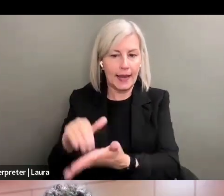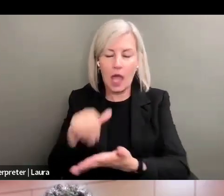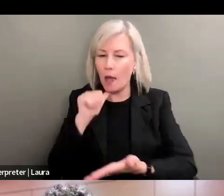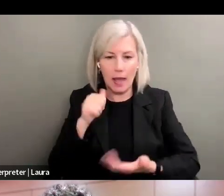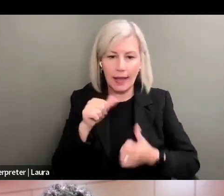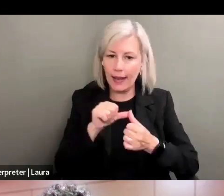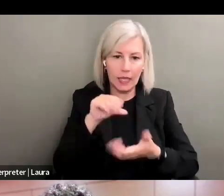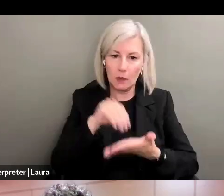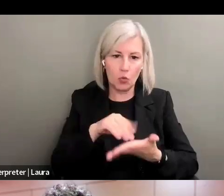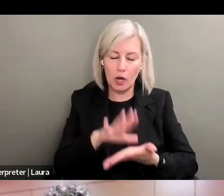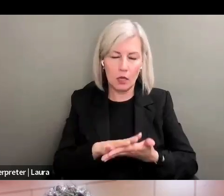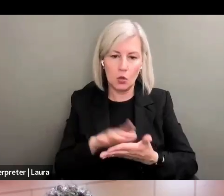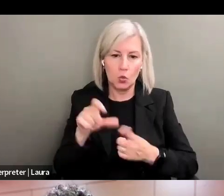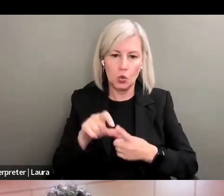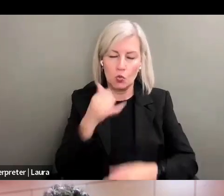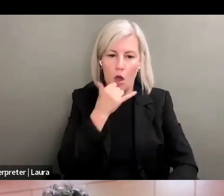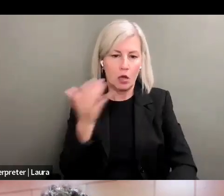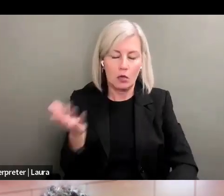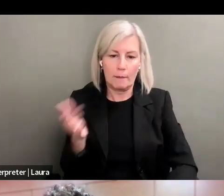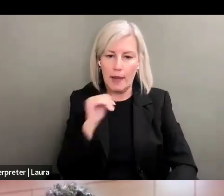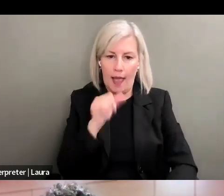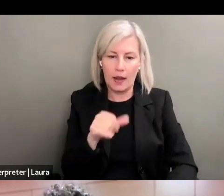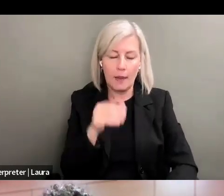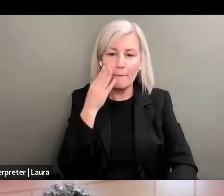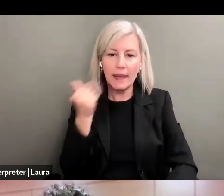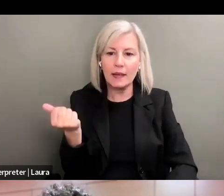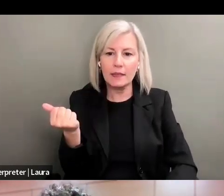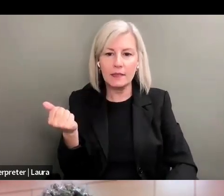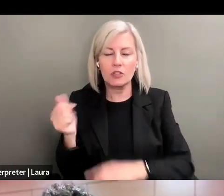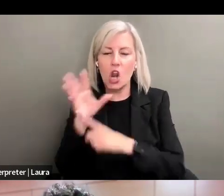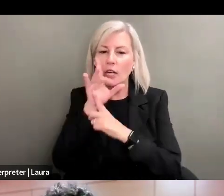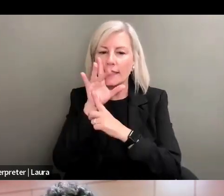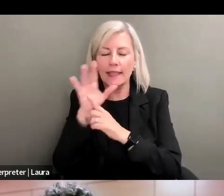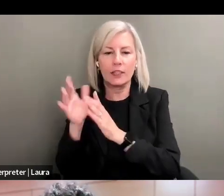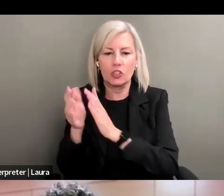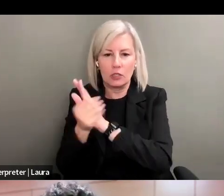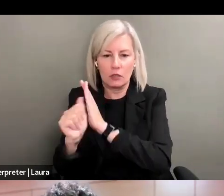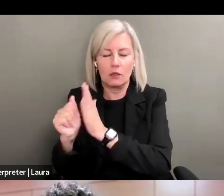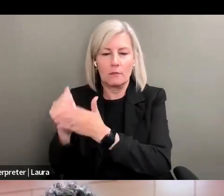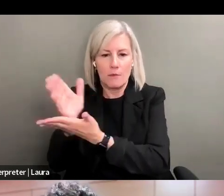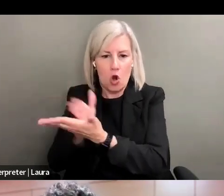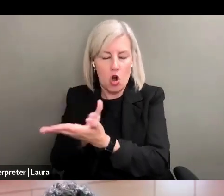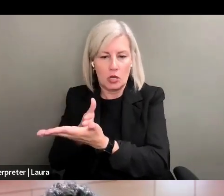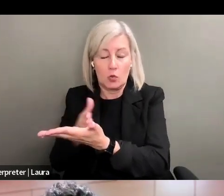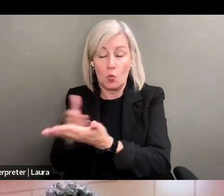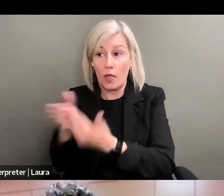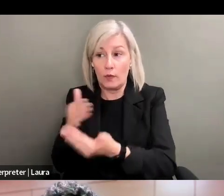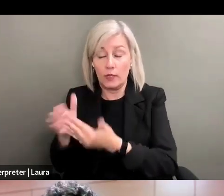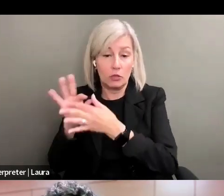those words wrong because obviously there's an articulation component that whether or not it's related or developmentally appropriate.